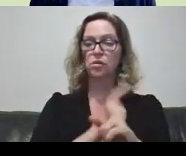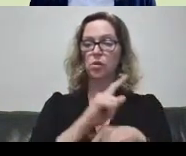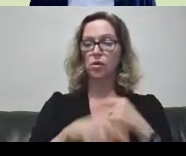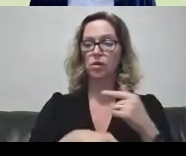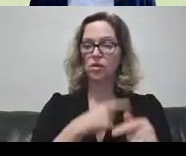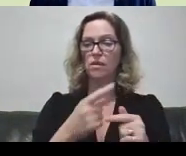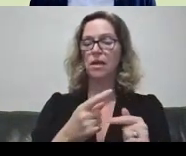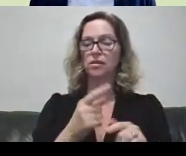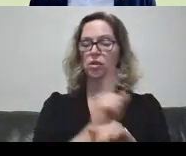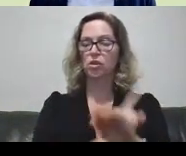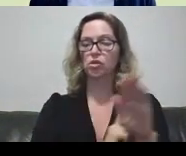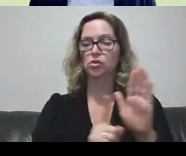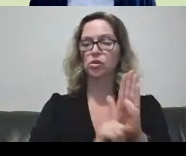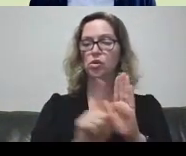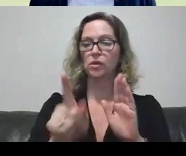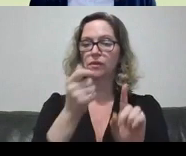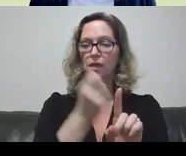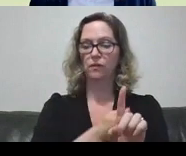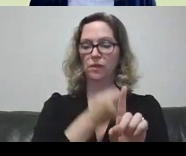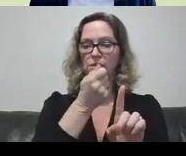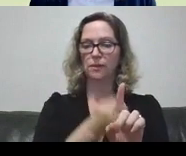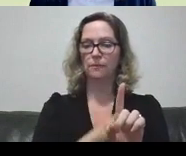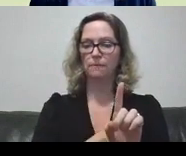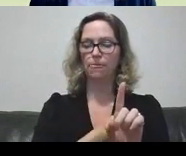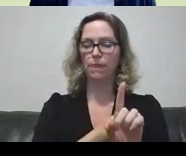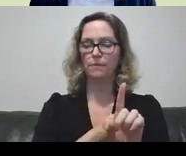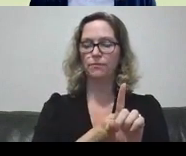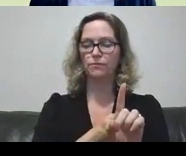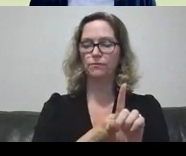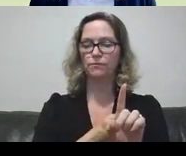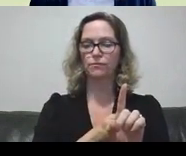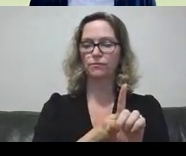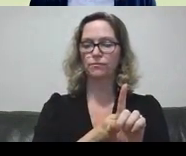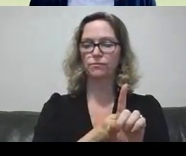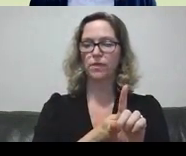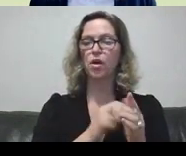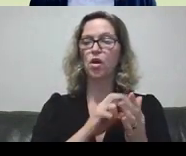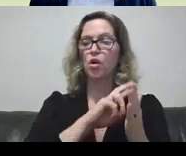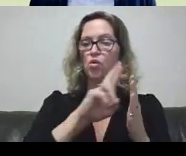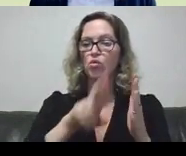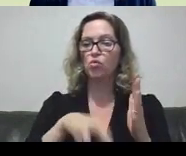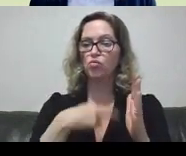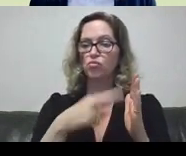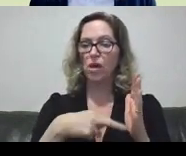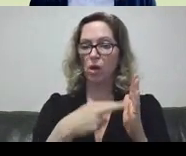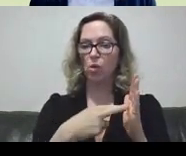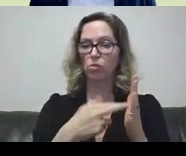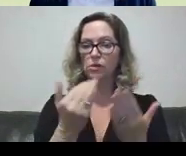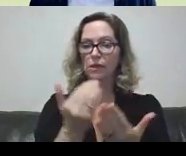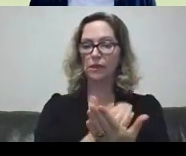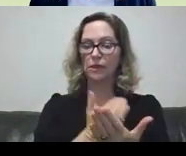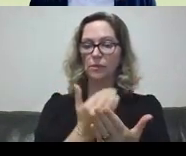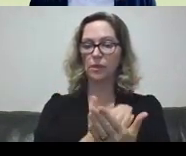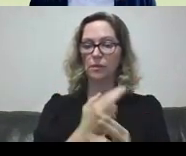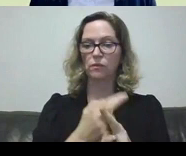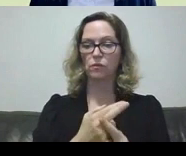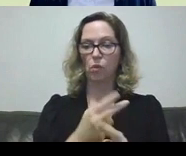well now recordkeeping for self-managers it's definitely